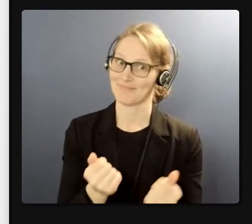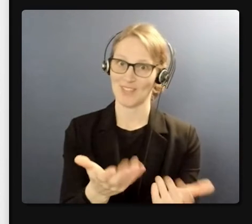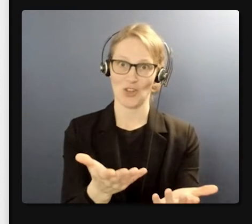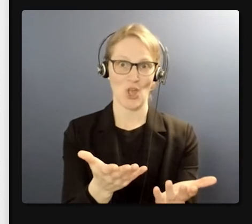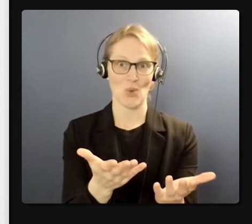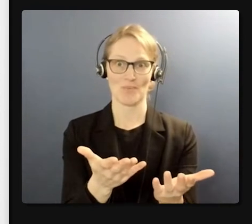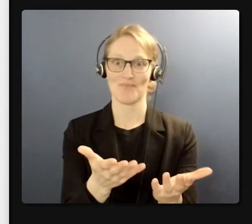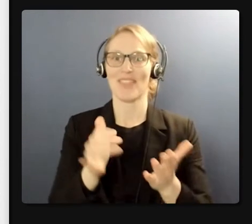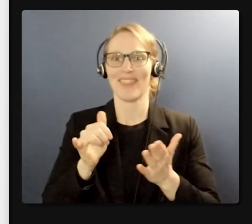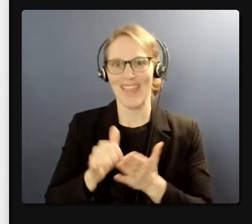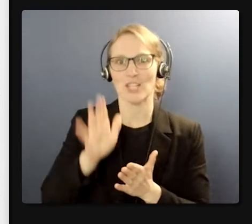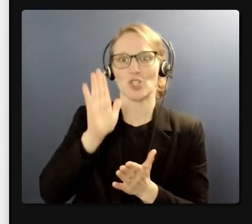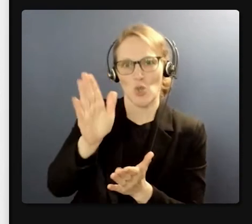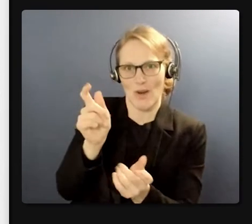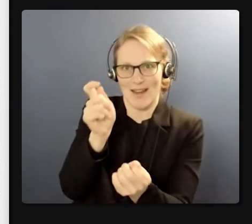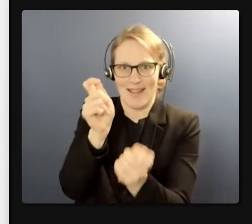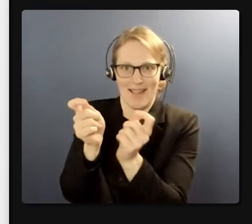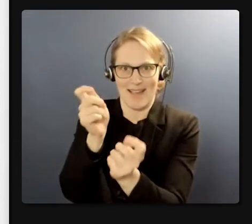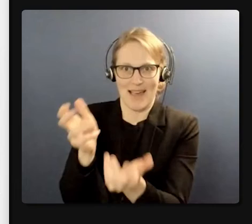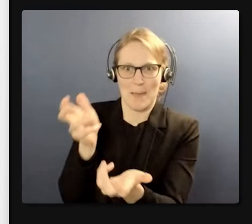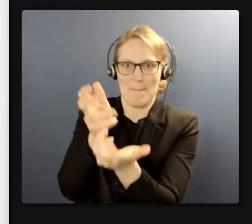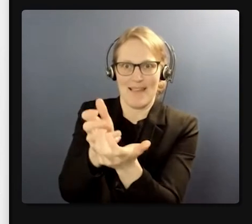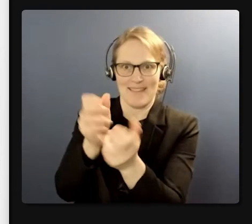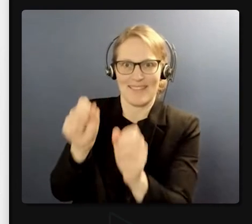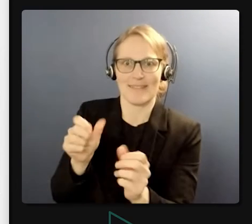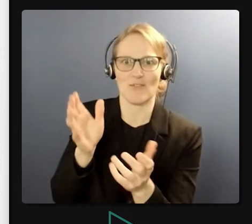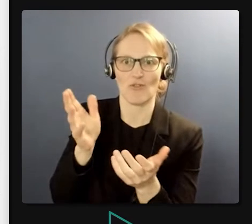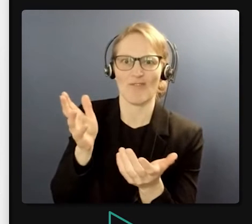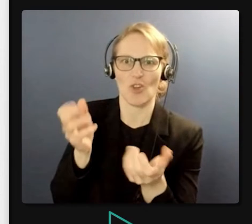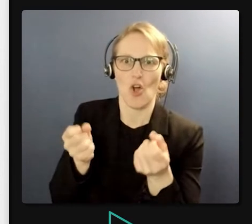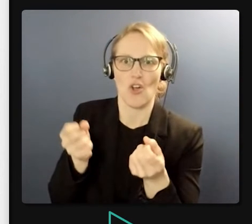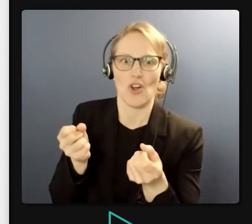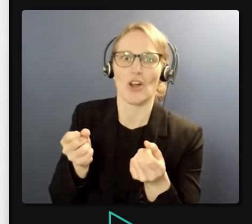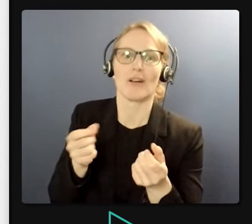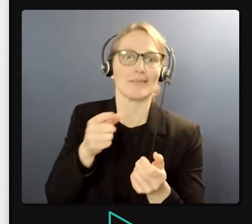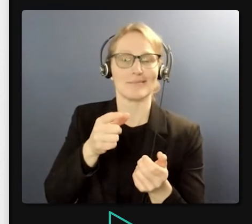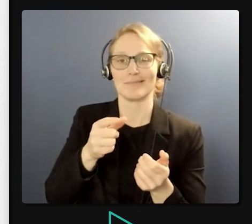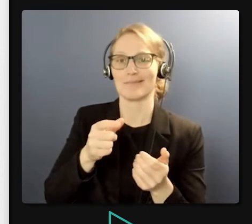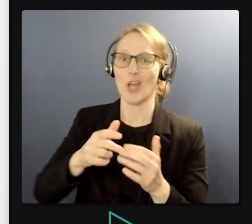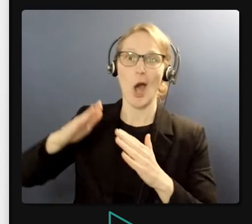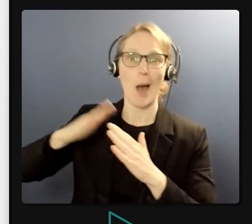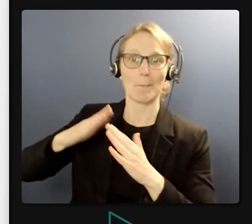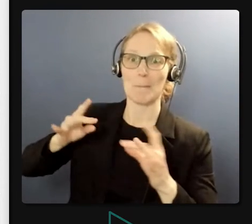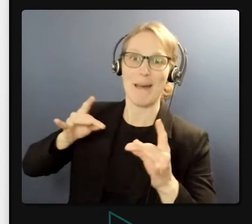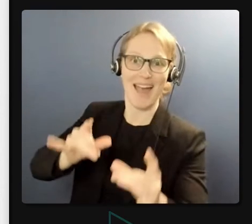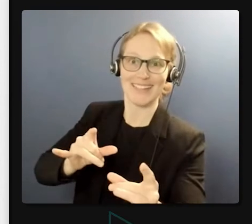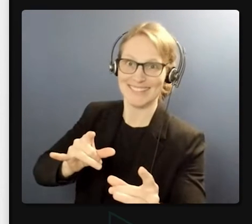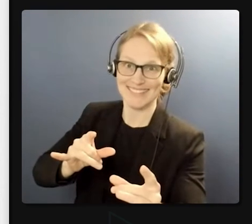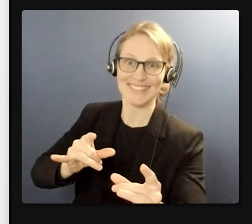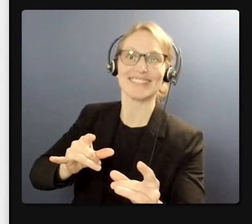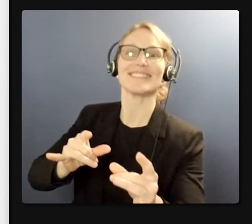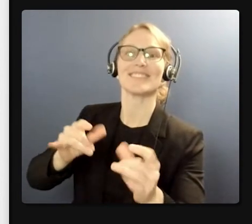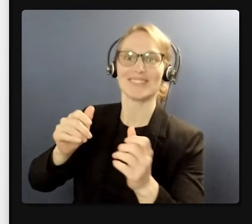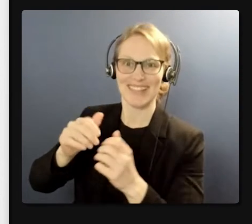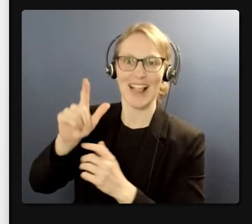And there you go. That's your customizable car, with super optimized last LODs.